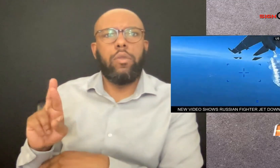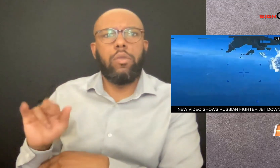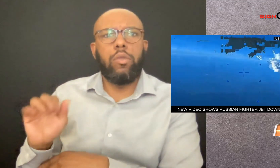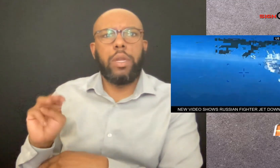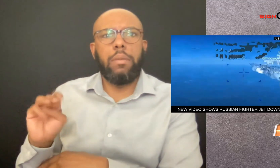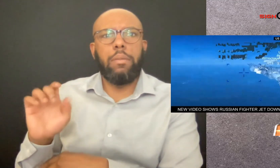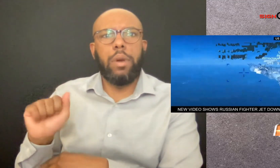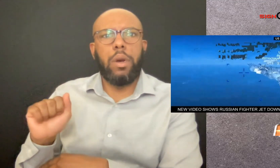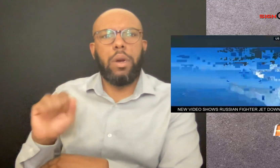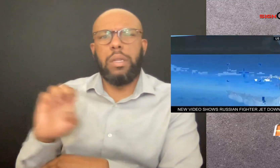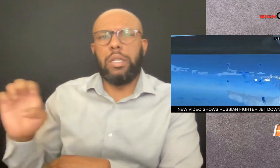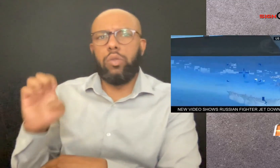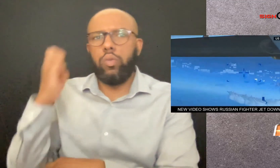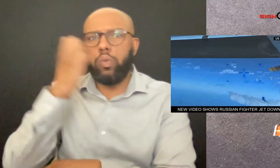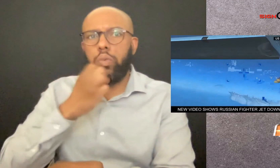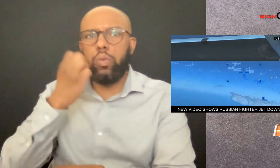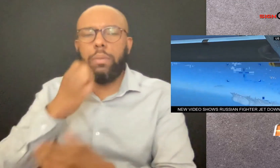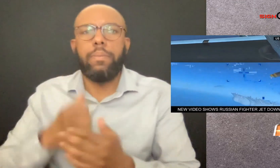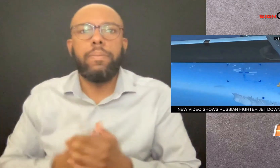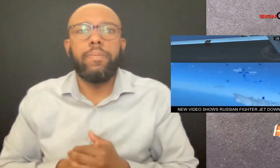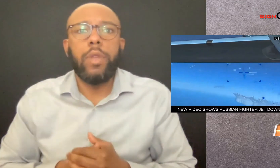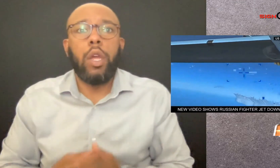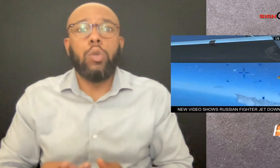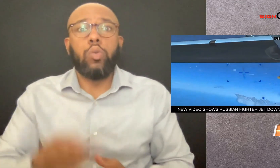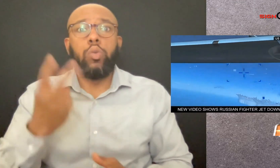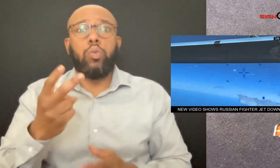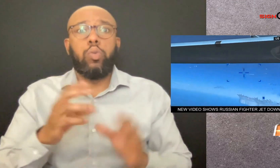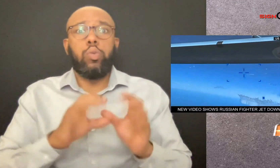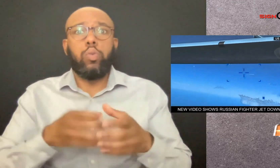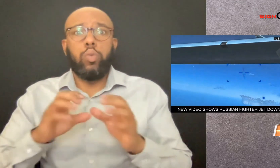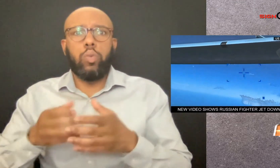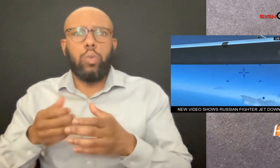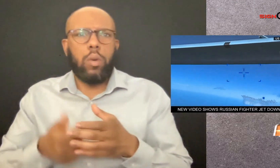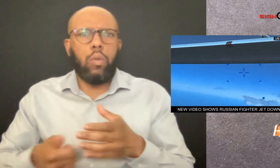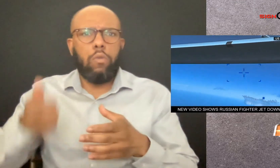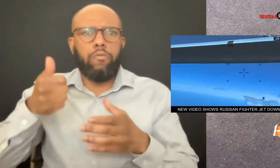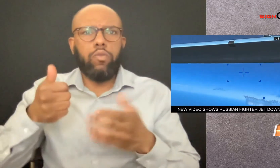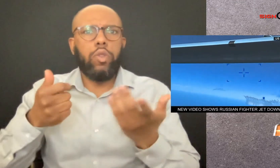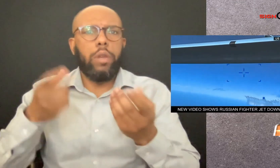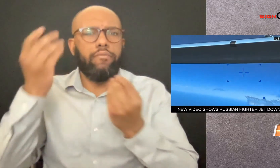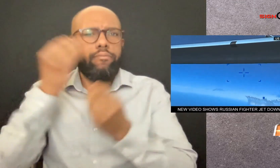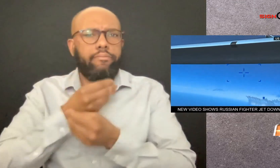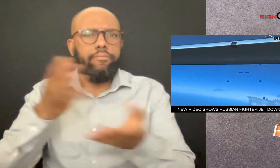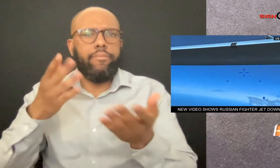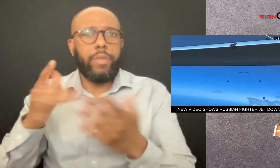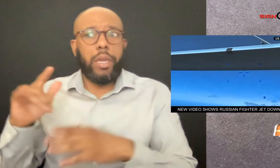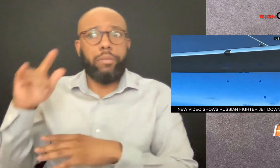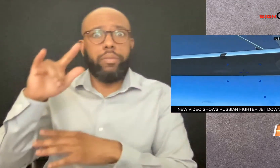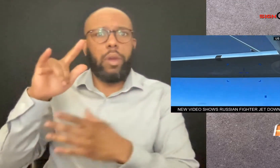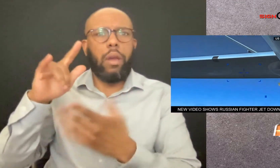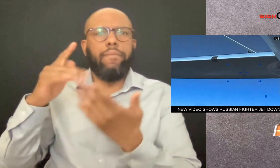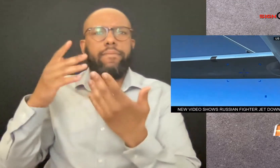With the Drone damaged operators fluid down into international waters off the coast of Crimea.